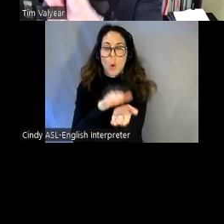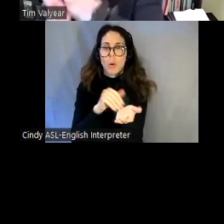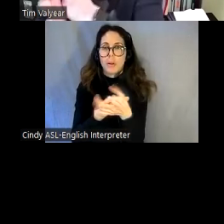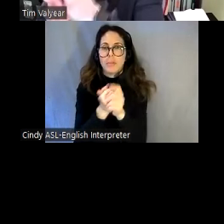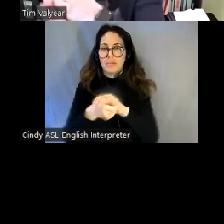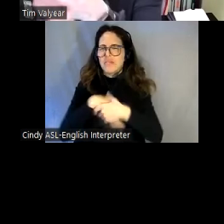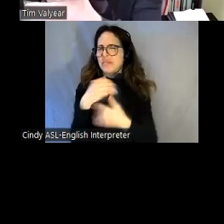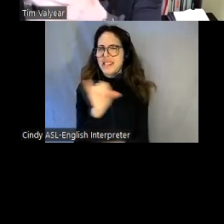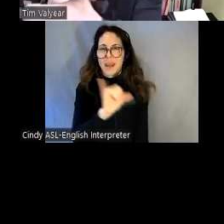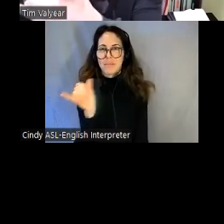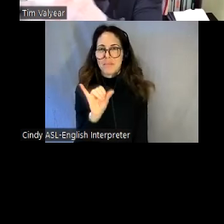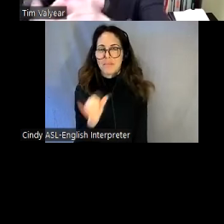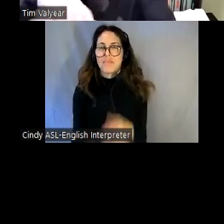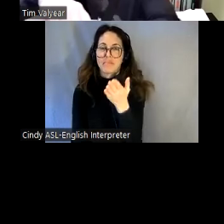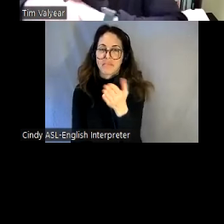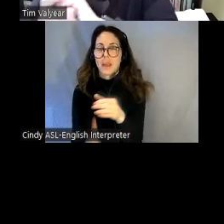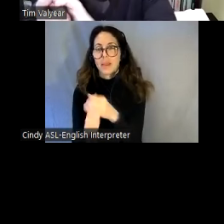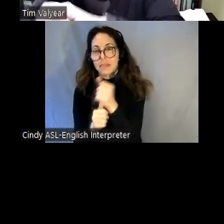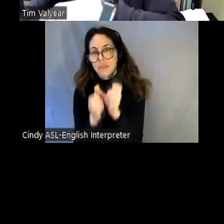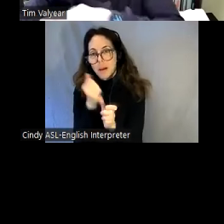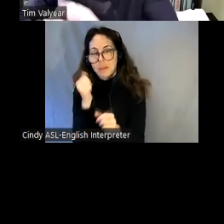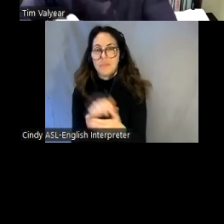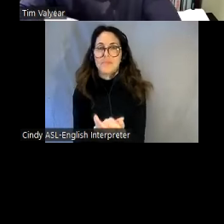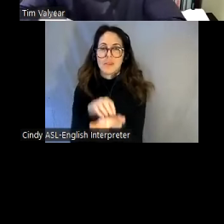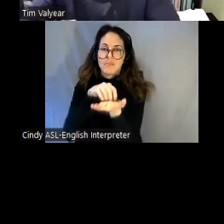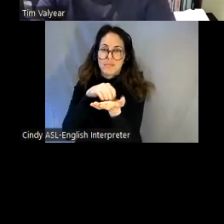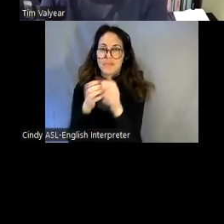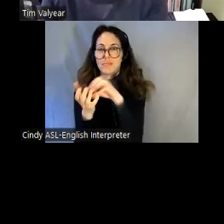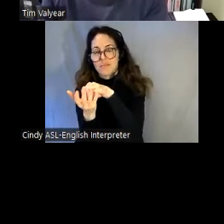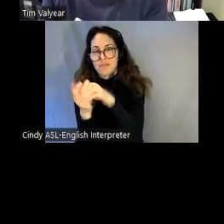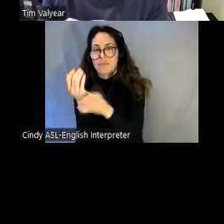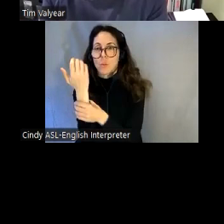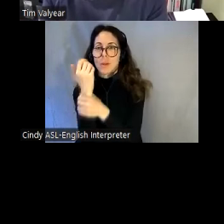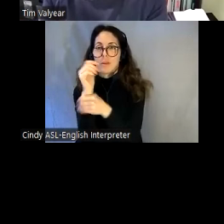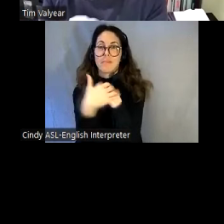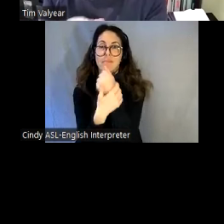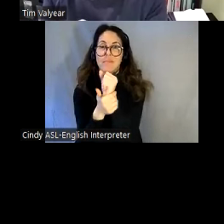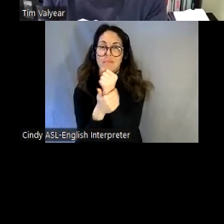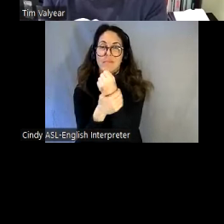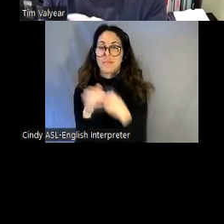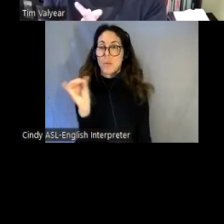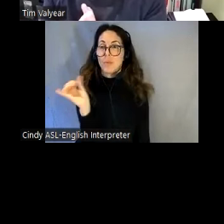mills. 5 is a teaspoon. So 1.5 to 3 mills. And we wash our hands the same way, rubbing our palms together,